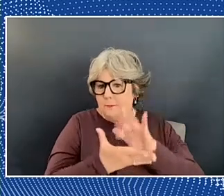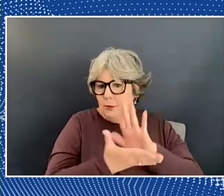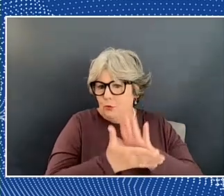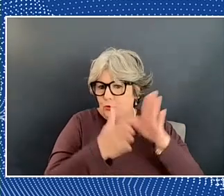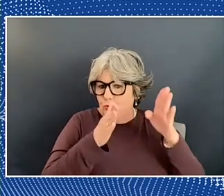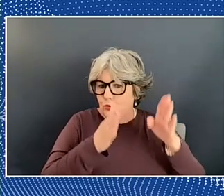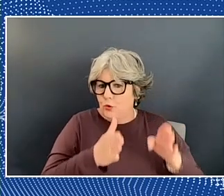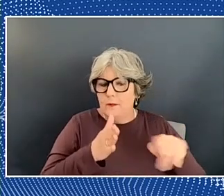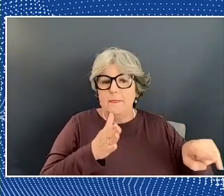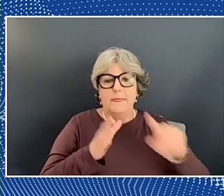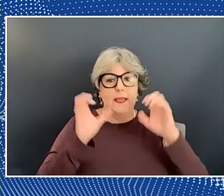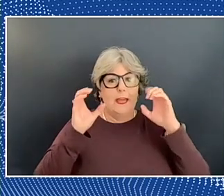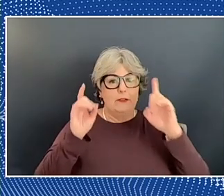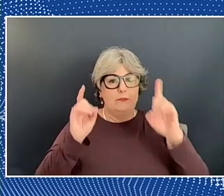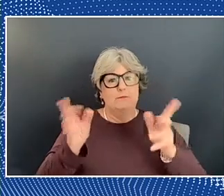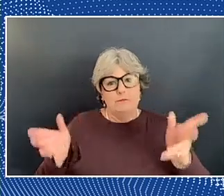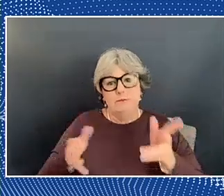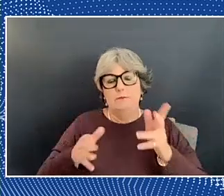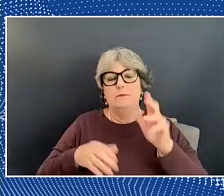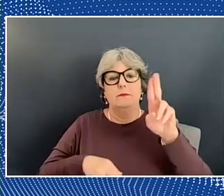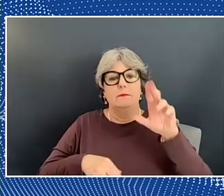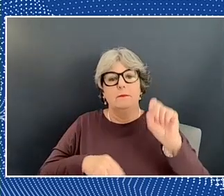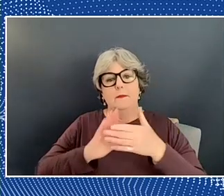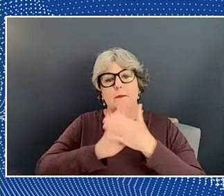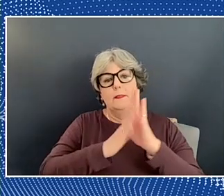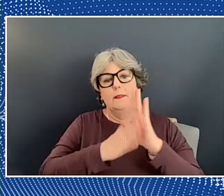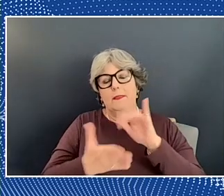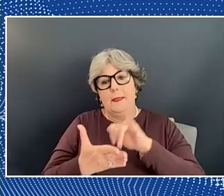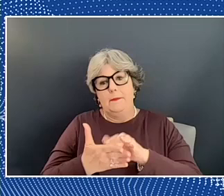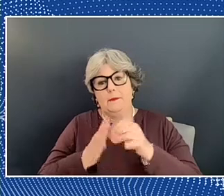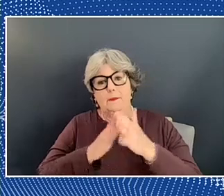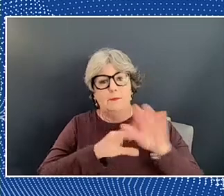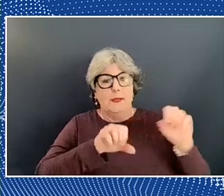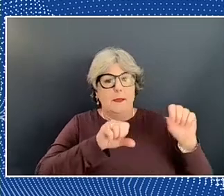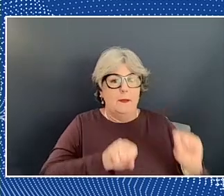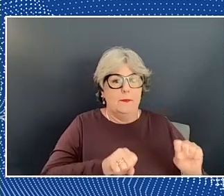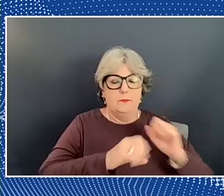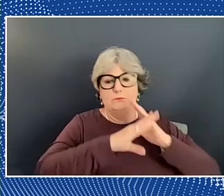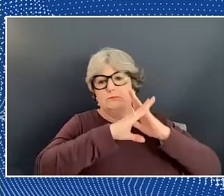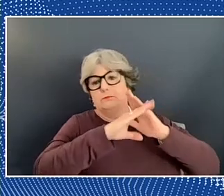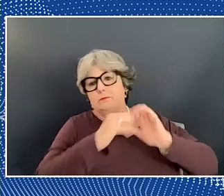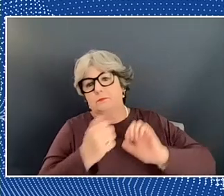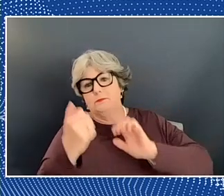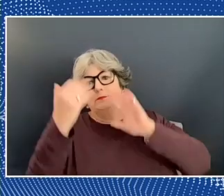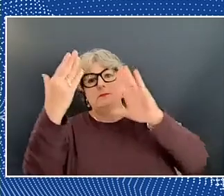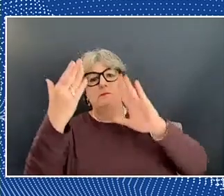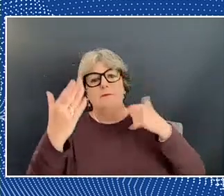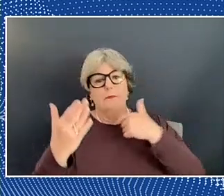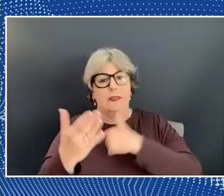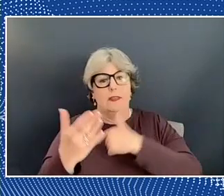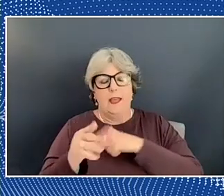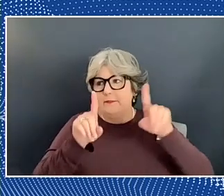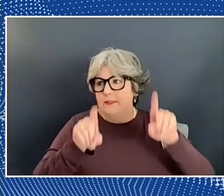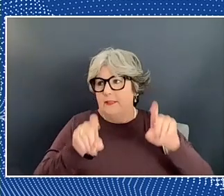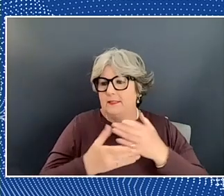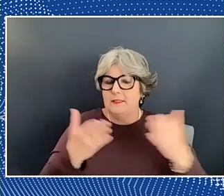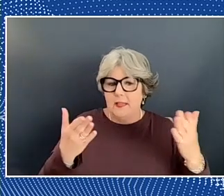driven this nation to make the impossible possible when obstacles and crises have tested our very humanity, which is the